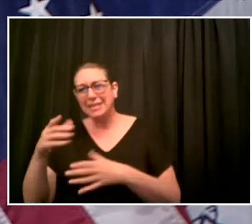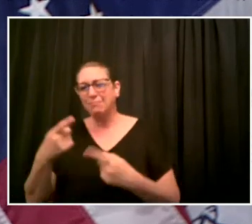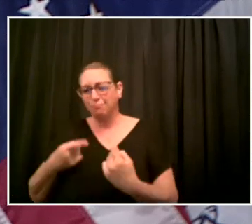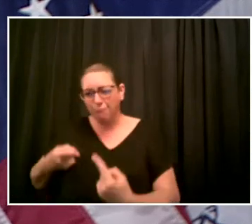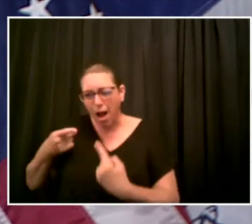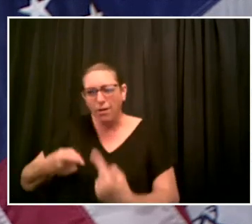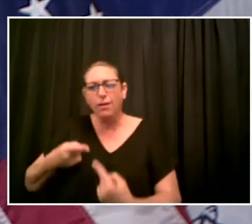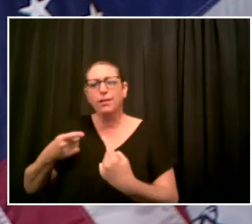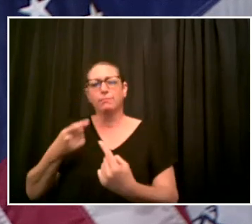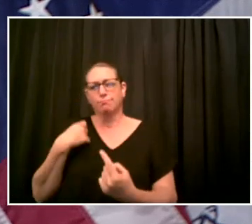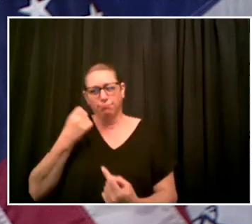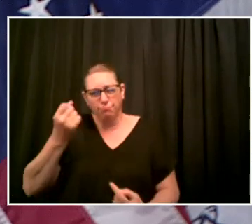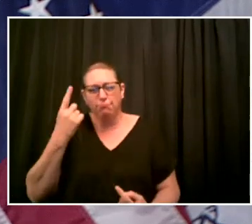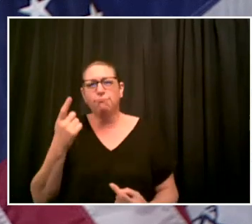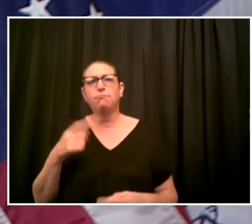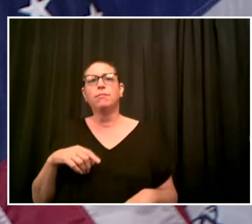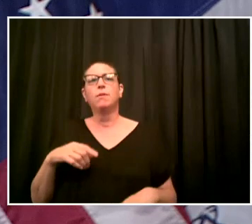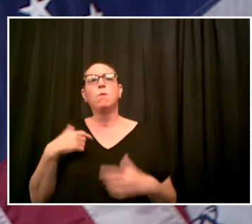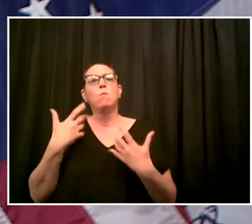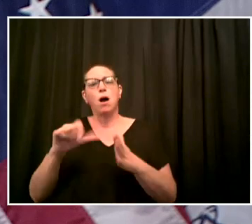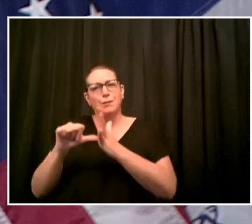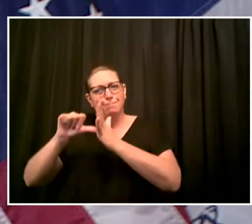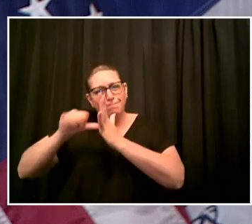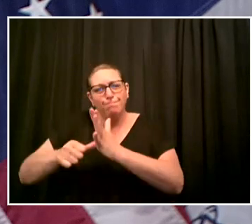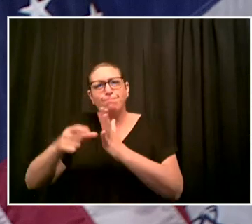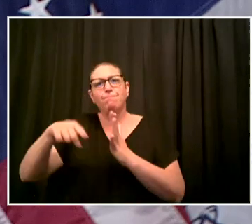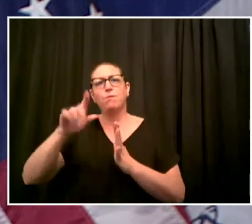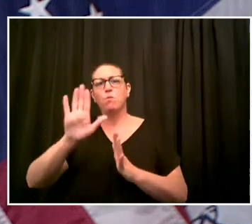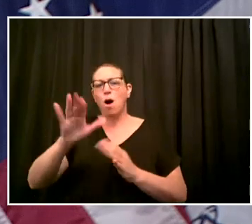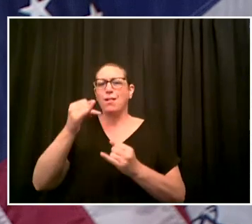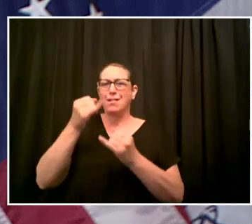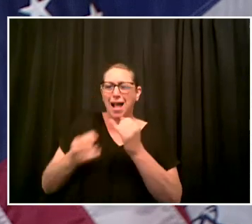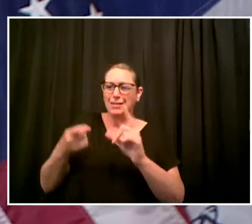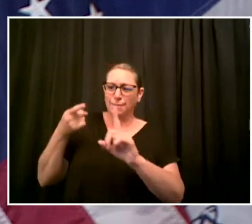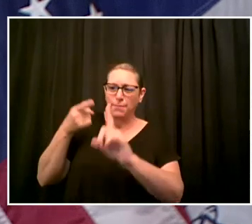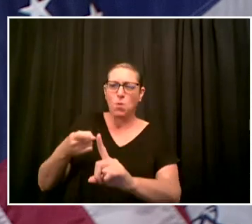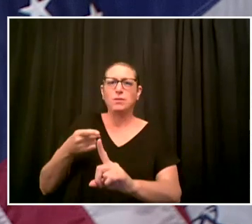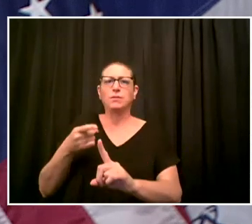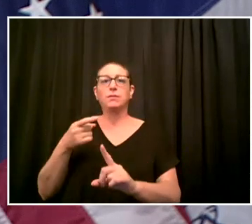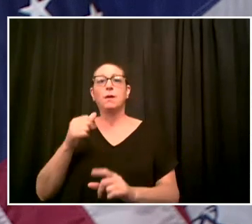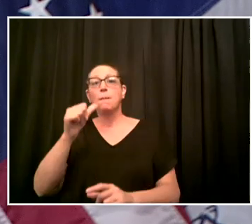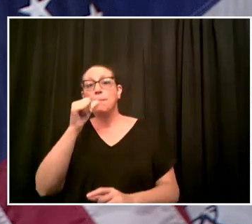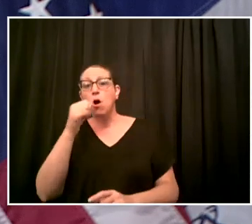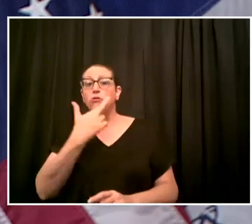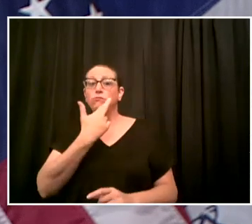BUSINESSES THAT ARE STRUGGLING RIGHT NOW, AND I NTWA TO JUST AMEN OUR LAST POINT.